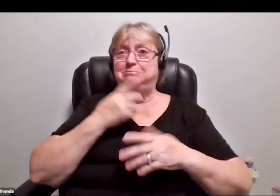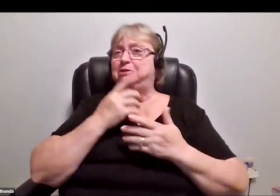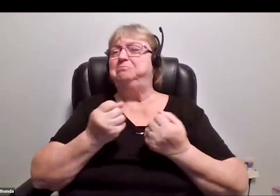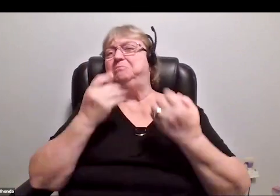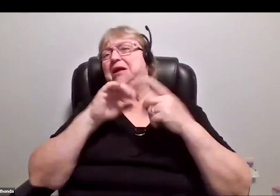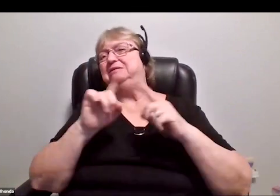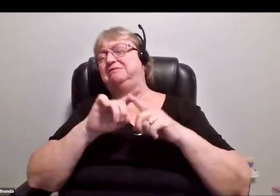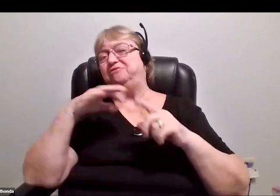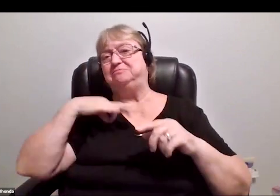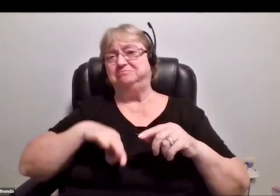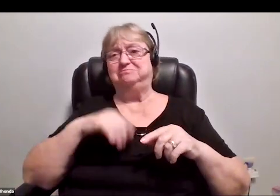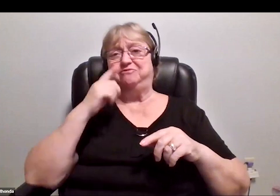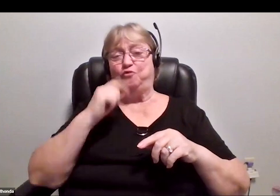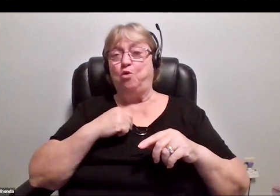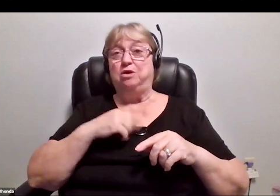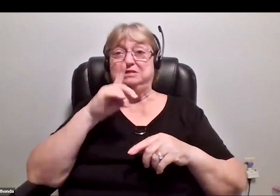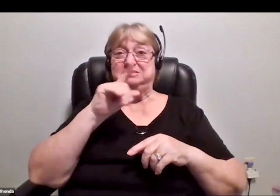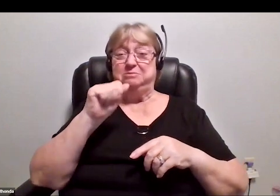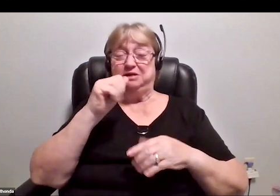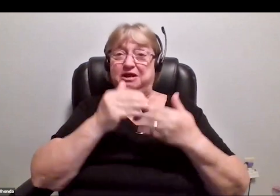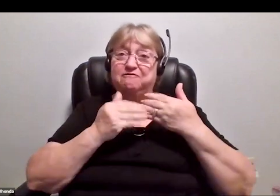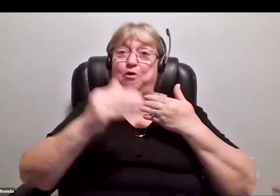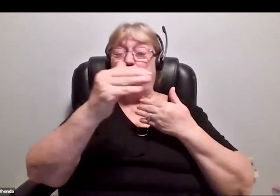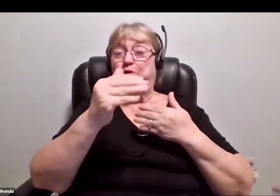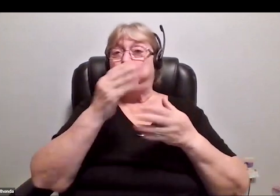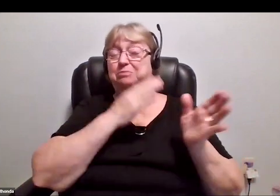to disability forward planning, but things that really suggest